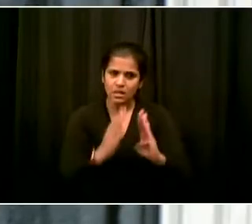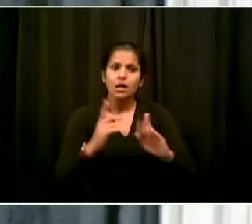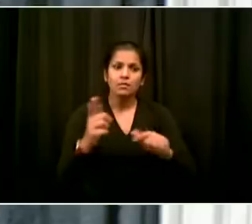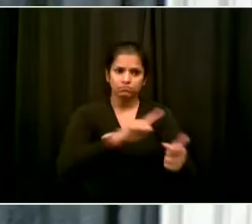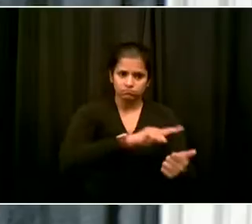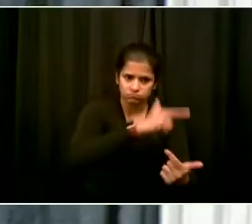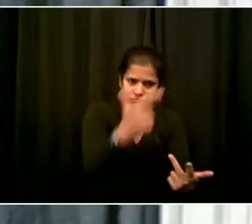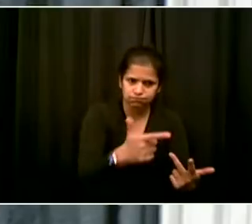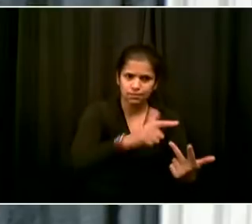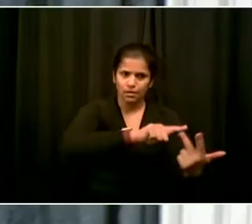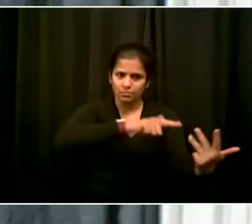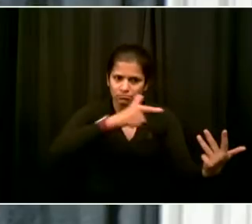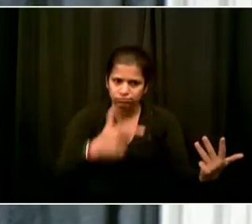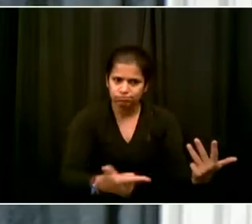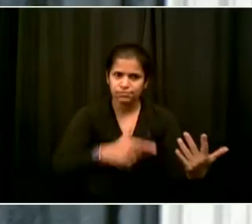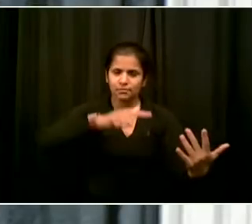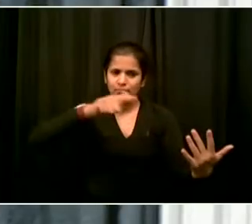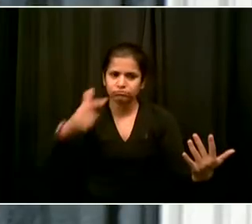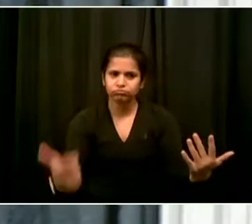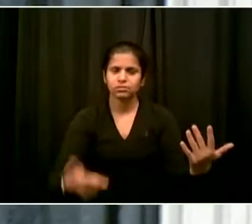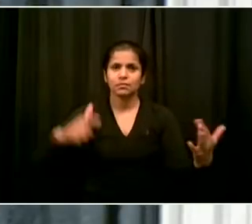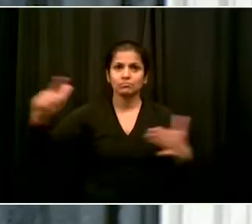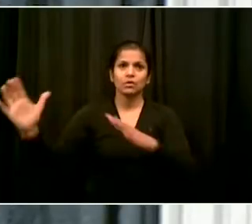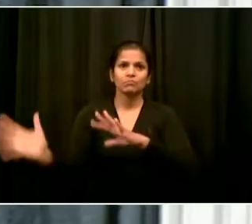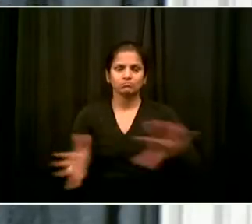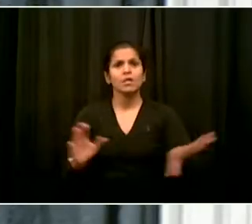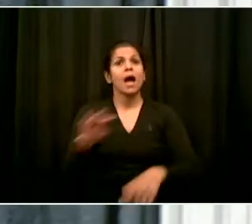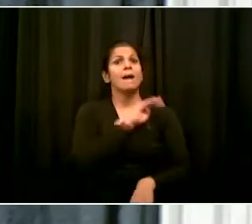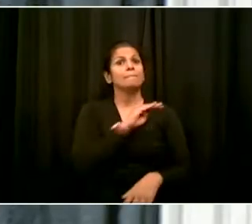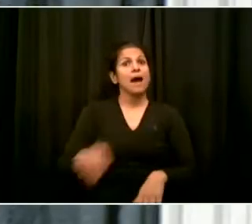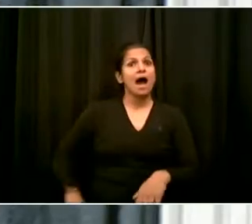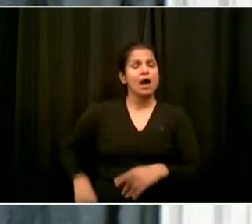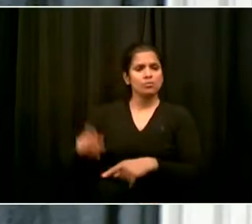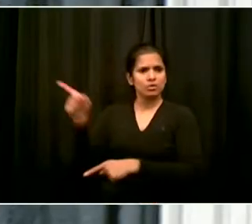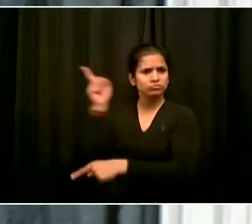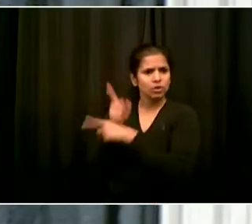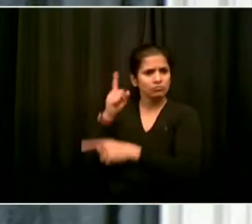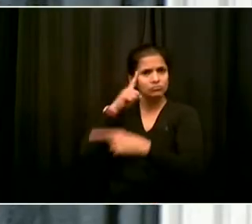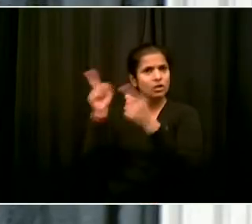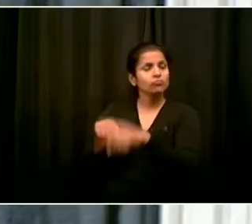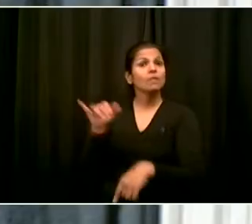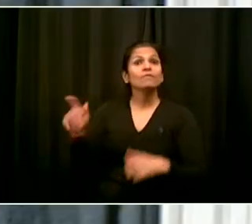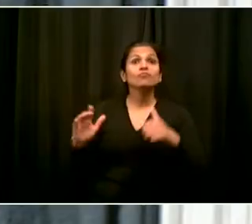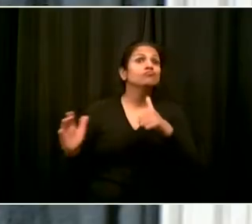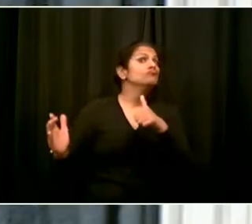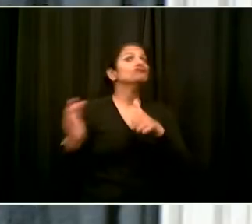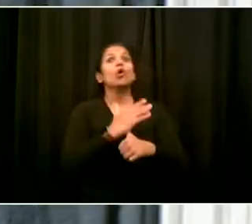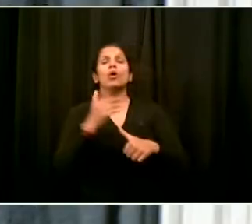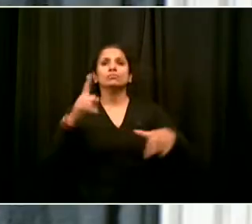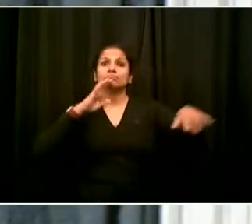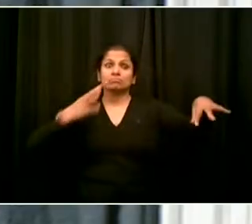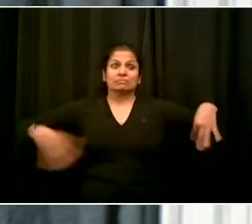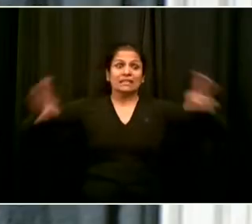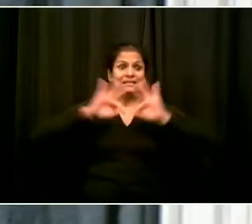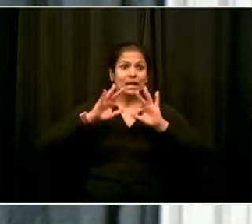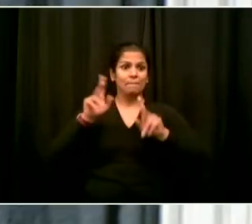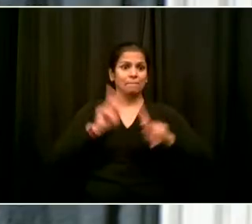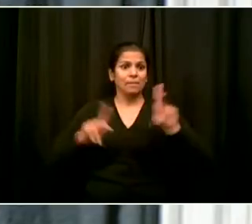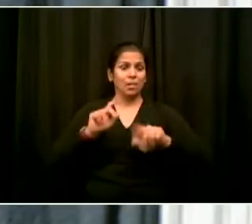CARED FOR US IN THE WORST MOMENTS OF THE PANDEMIC AND WHOM WE CONTINUE TO DEPEND ON NOW AS